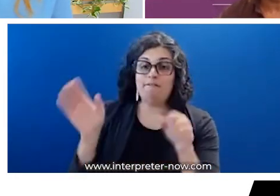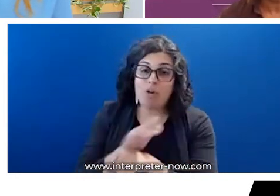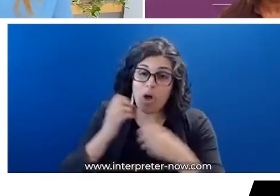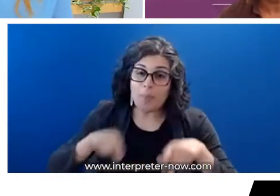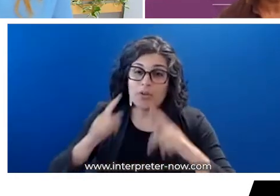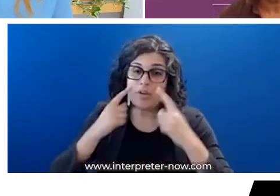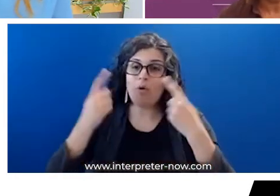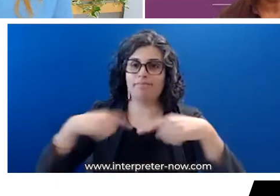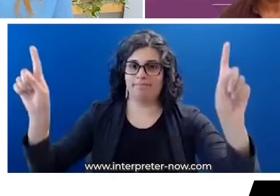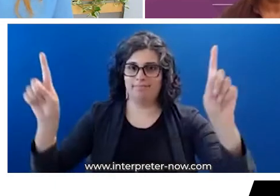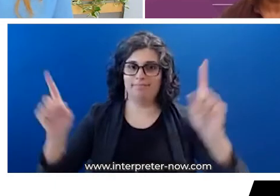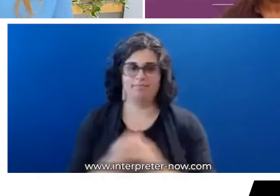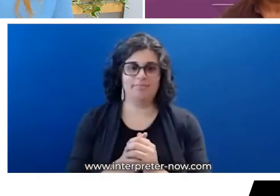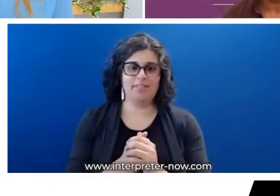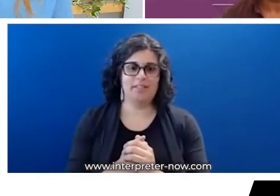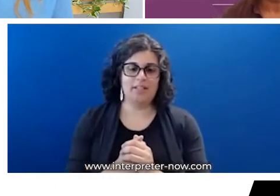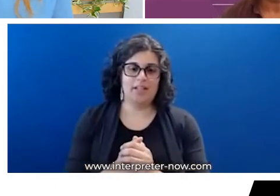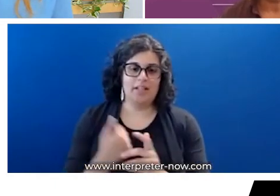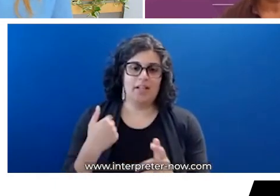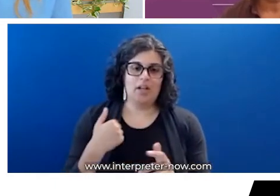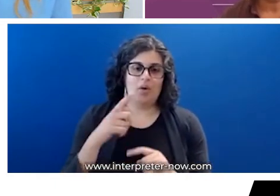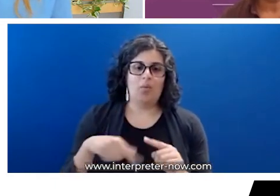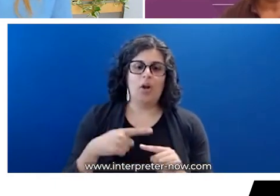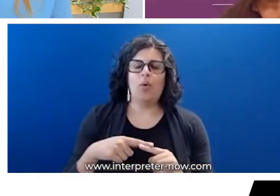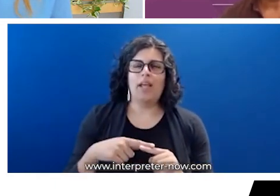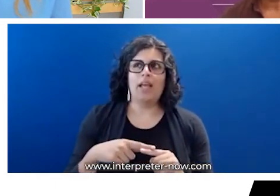And when we're able to condition ourselves to think about it in that regard, I think